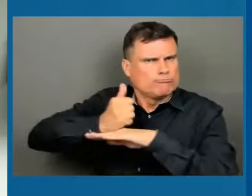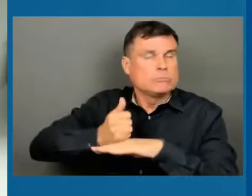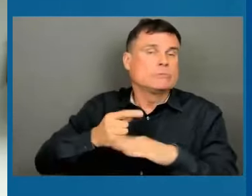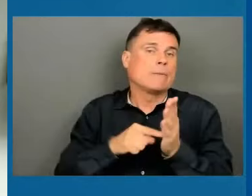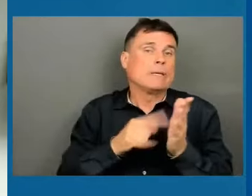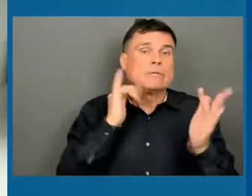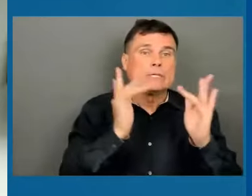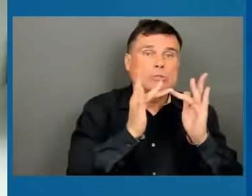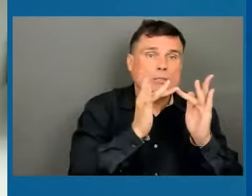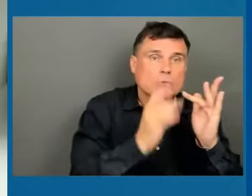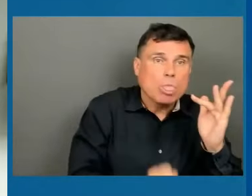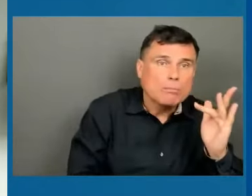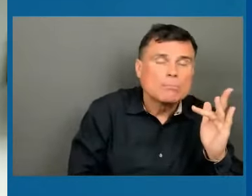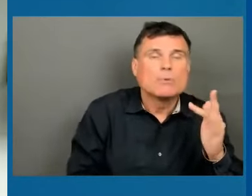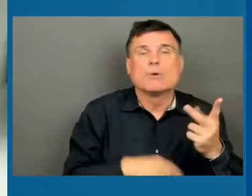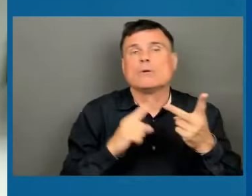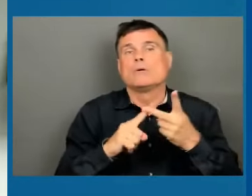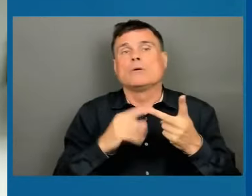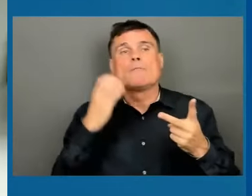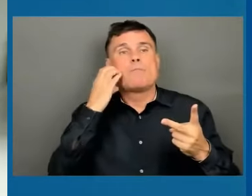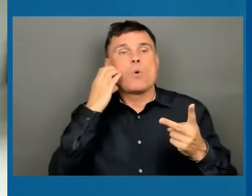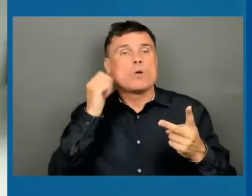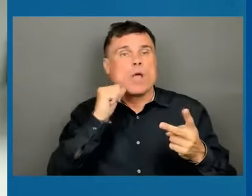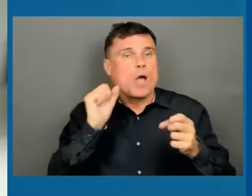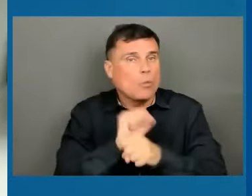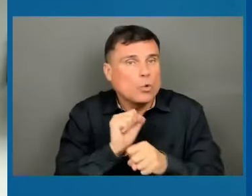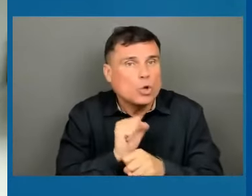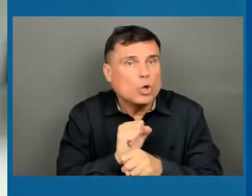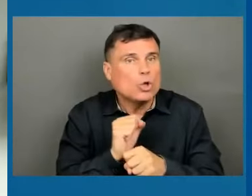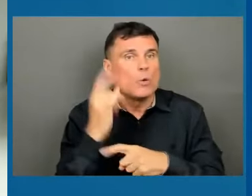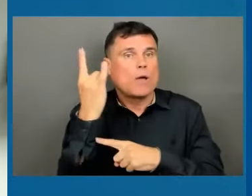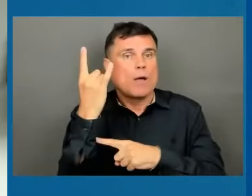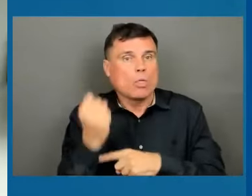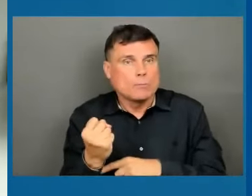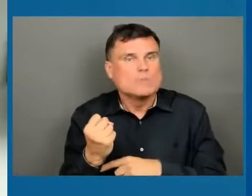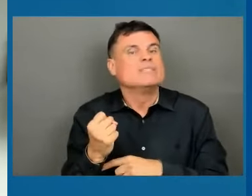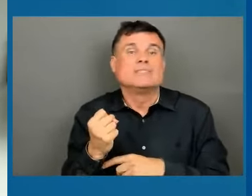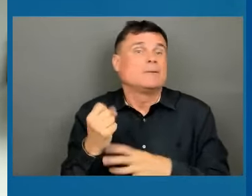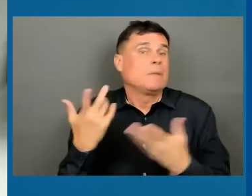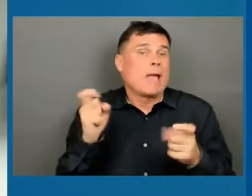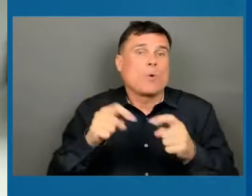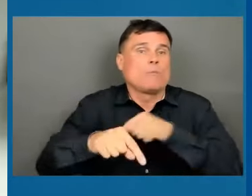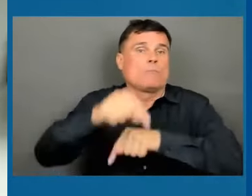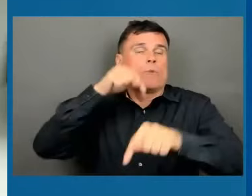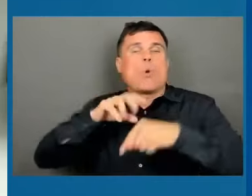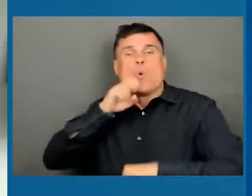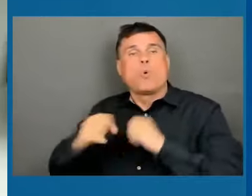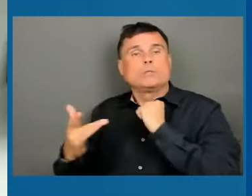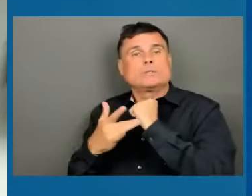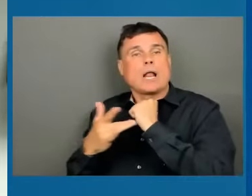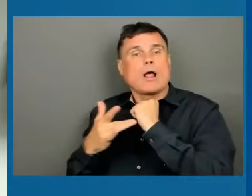but often is the requirement for us to try to work through those